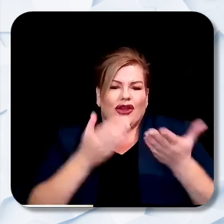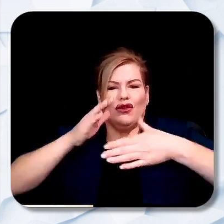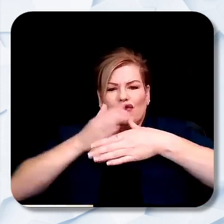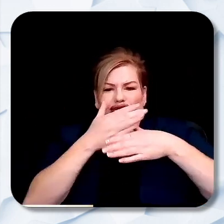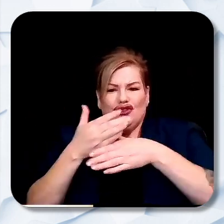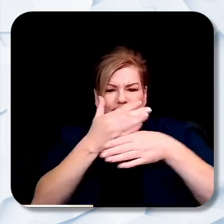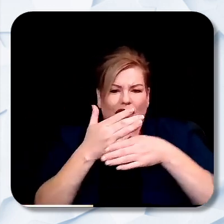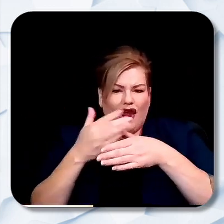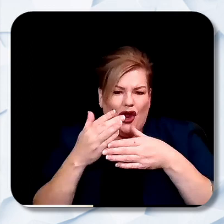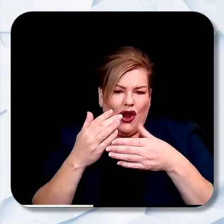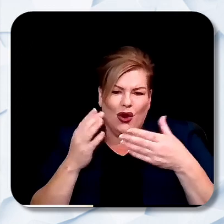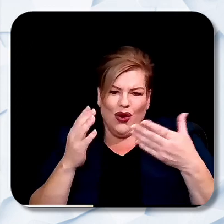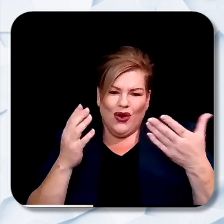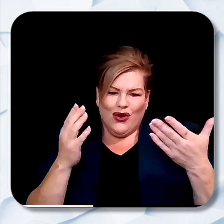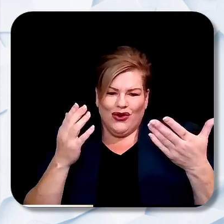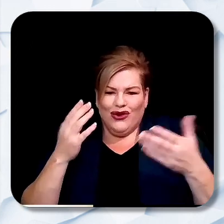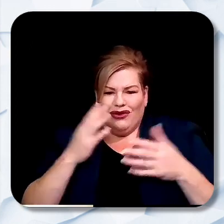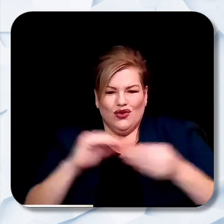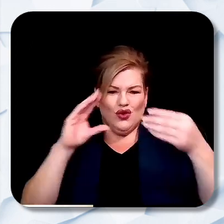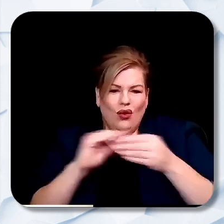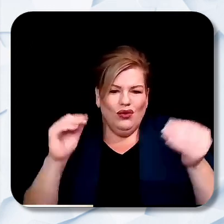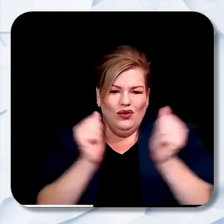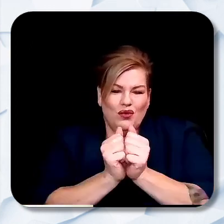folks like Laura. Um! My heart personally goes out to you and your family as Well,